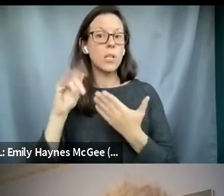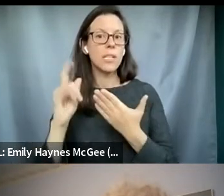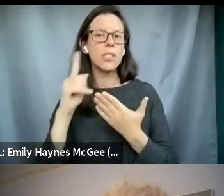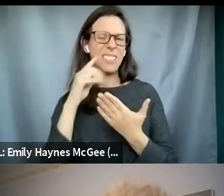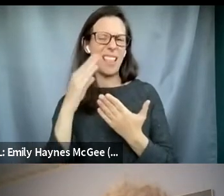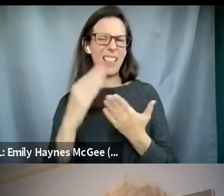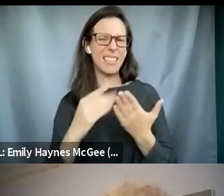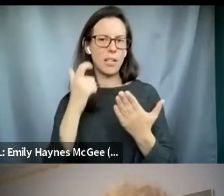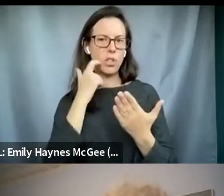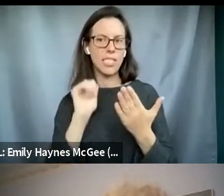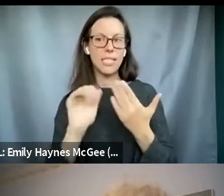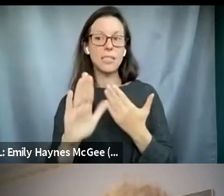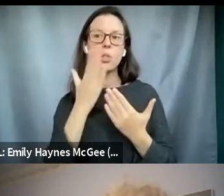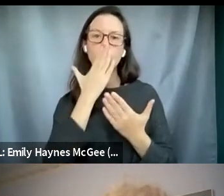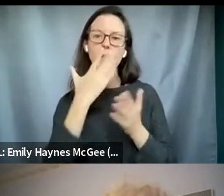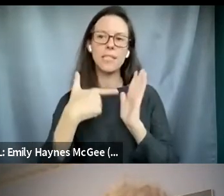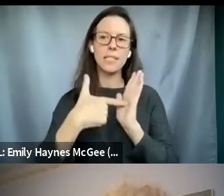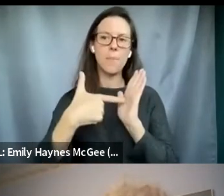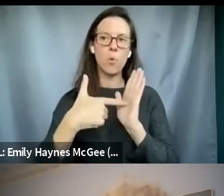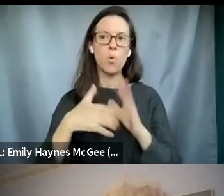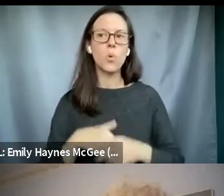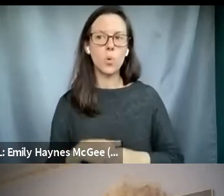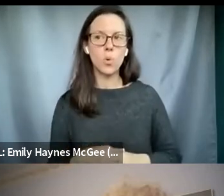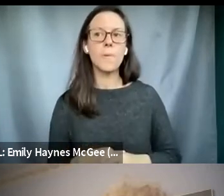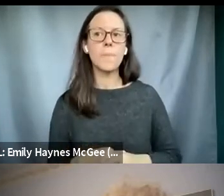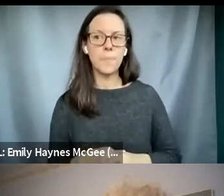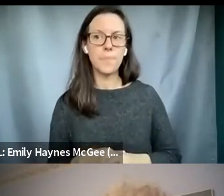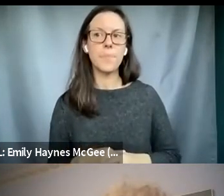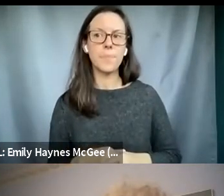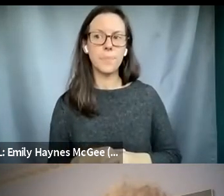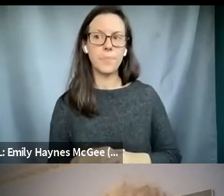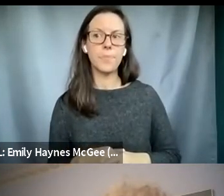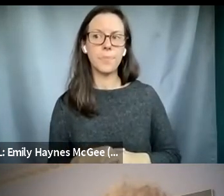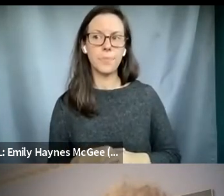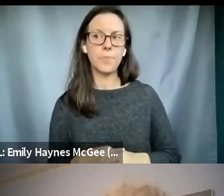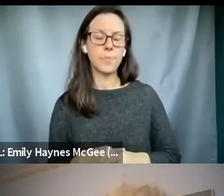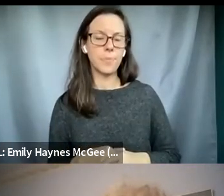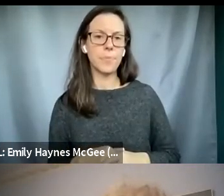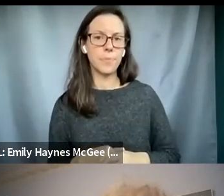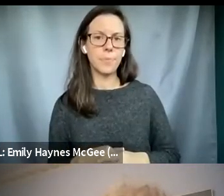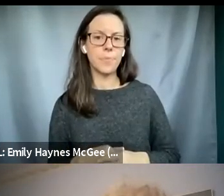That's a really good example, as well as which one was it. Go ahead.